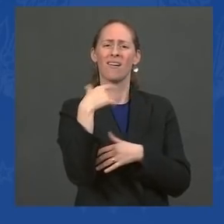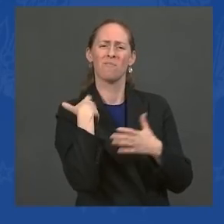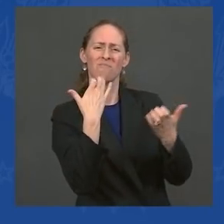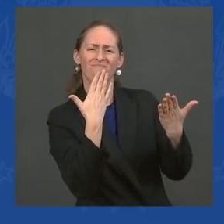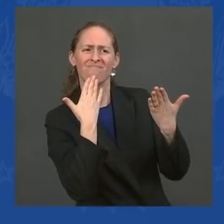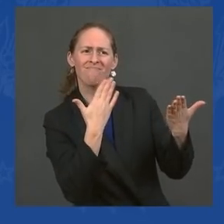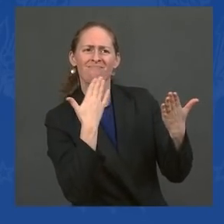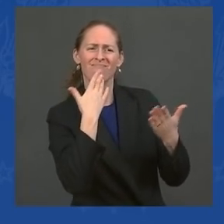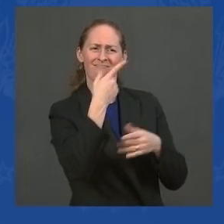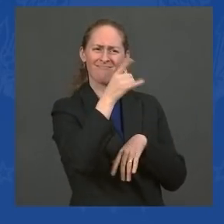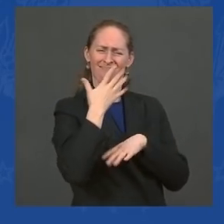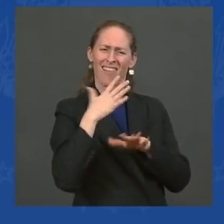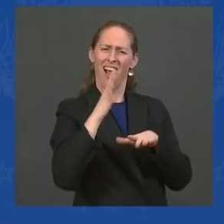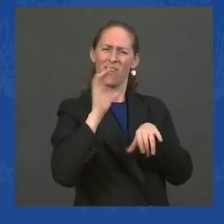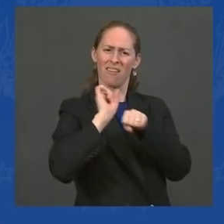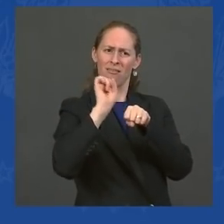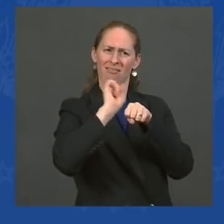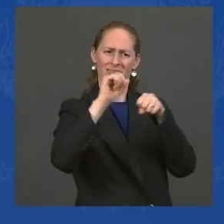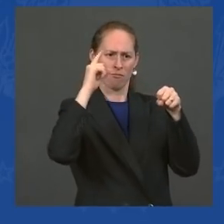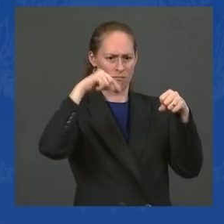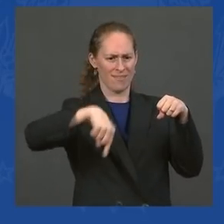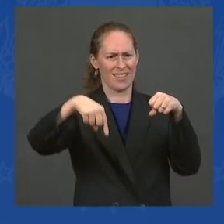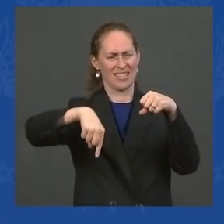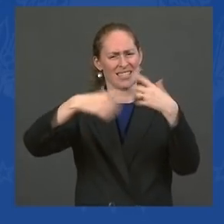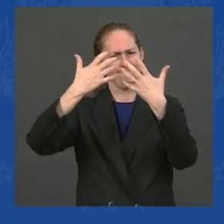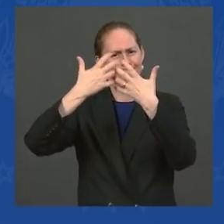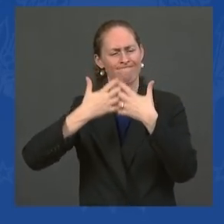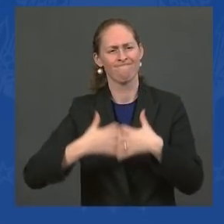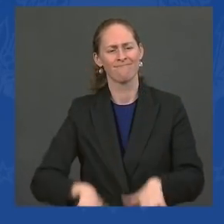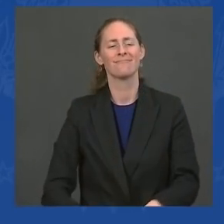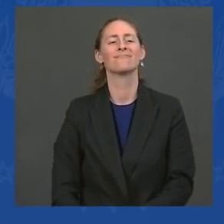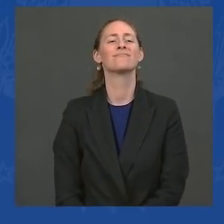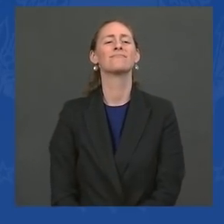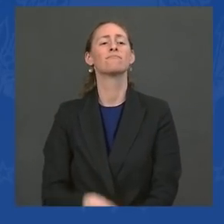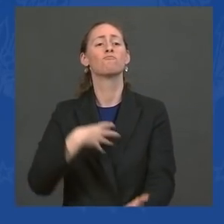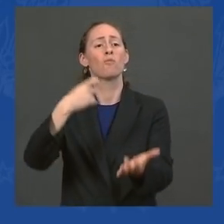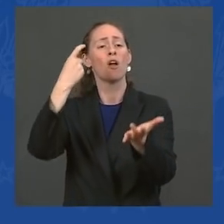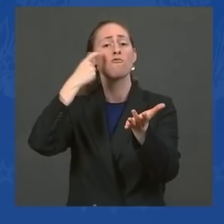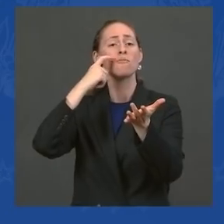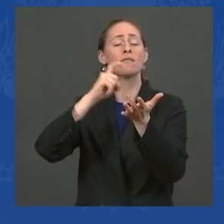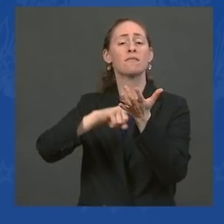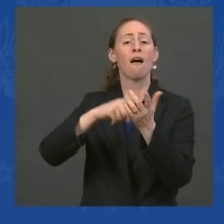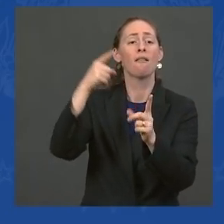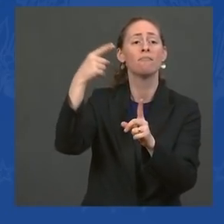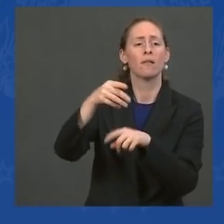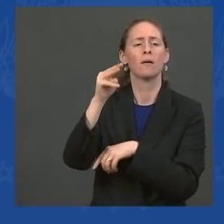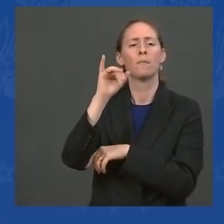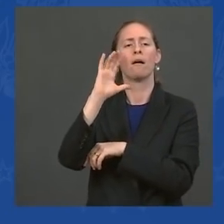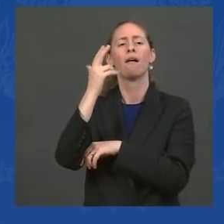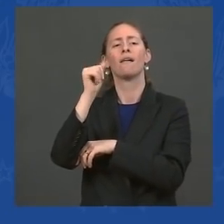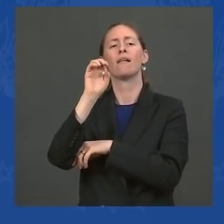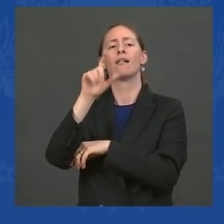And I also want to thank Michael Bennet the same way. He's been in this and never -- from the moment he got elected,